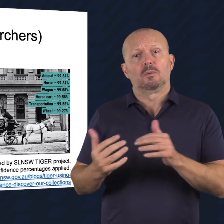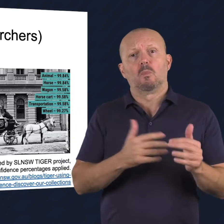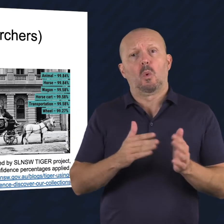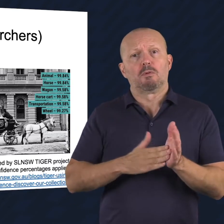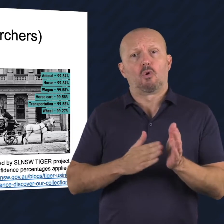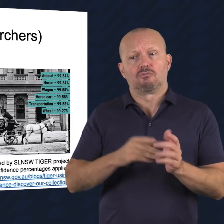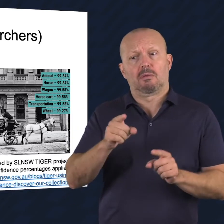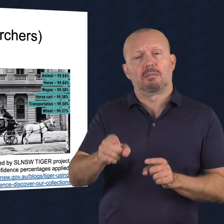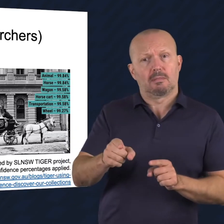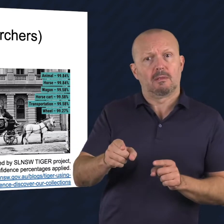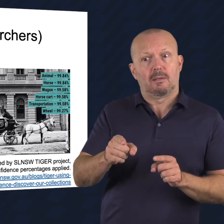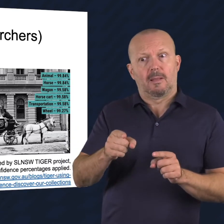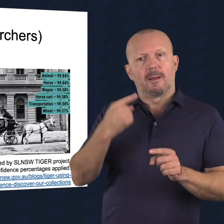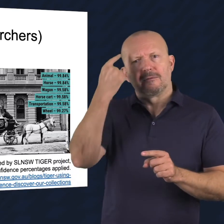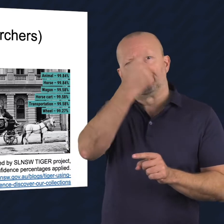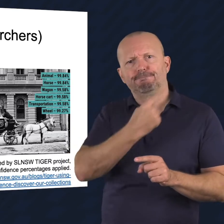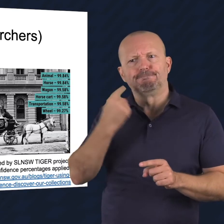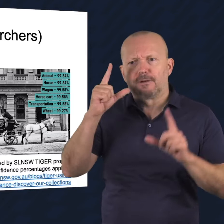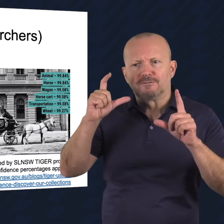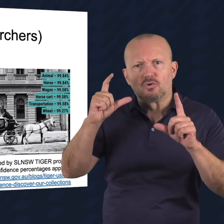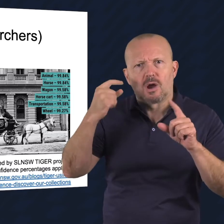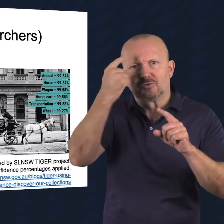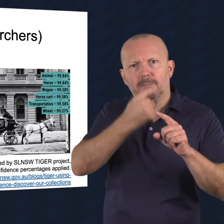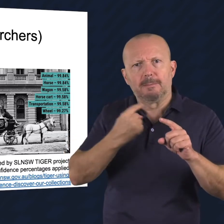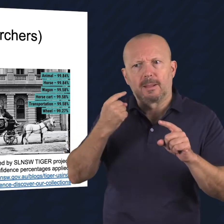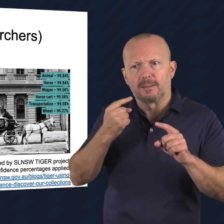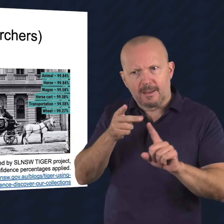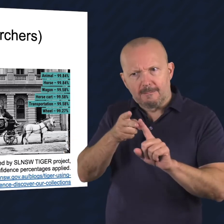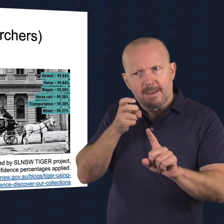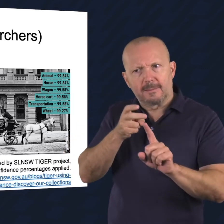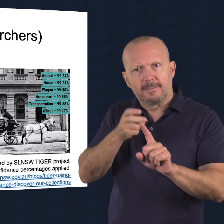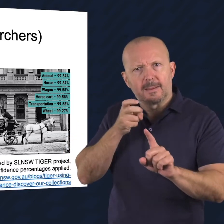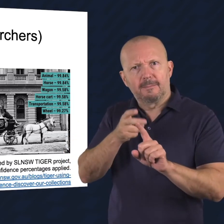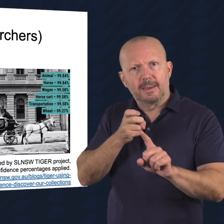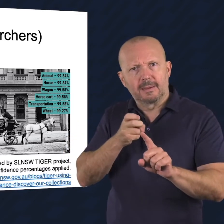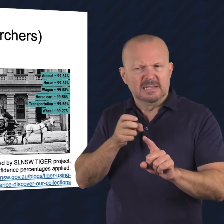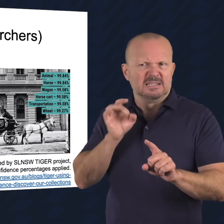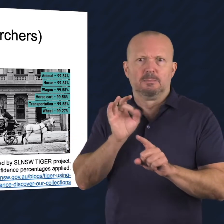the bounds of image recognition technology, especially when it came to photographic collections of people,